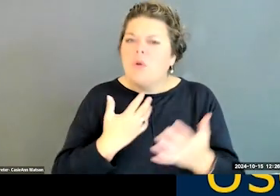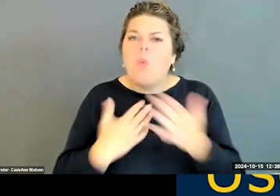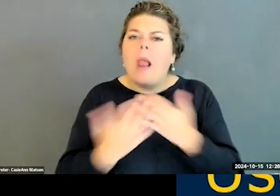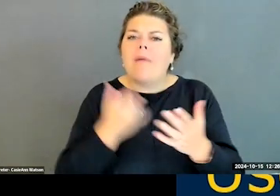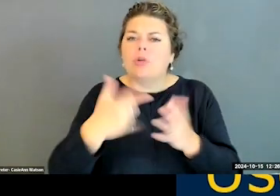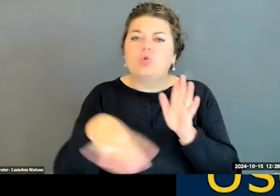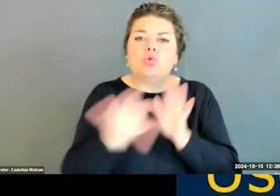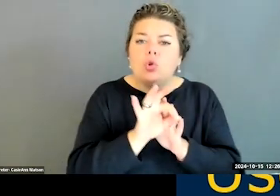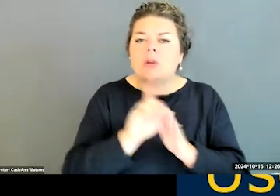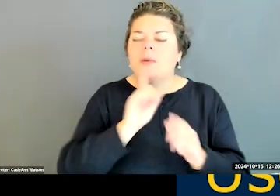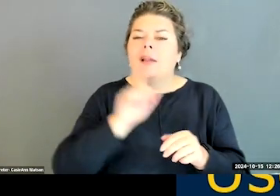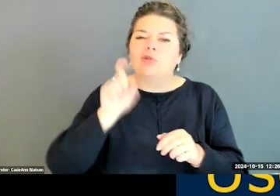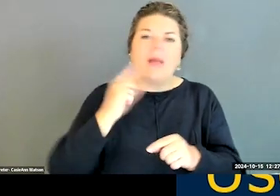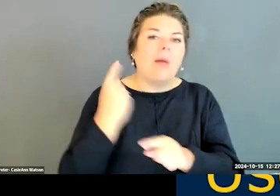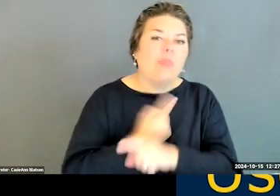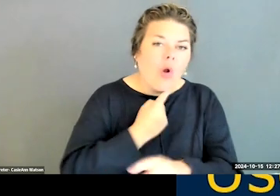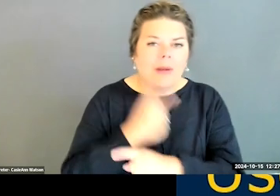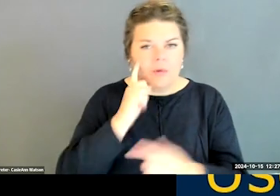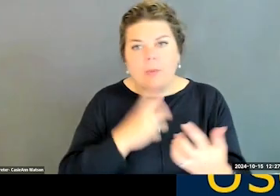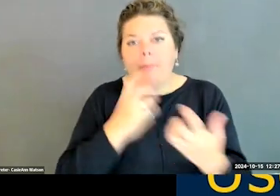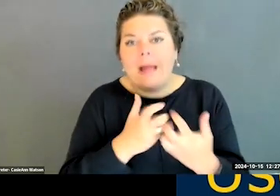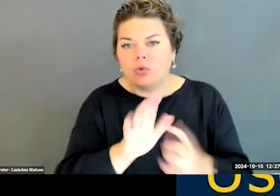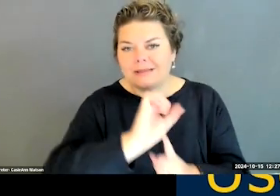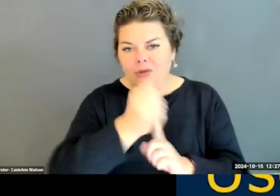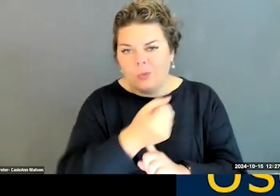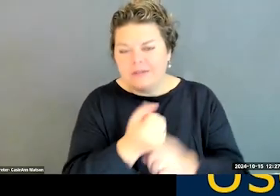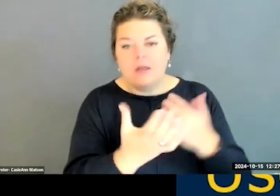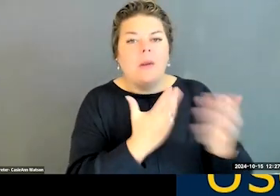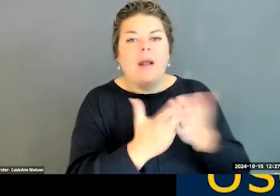and appropriate for the current situation and the people that you're communicating with.